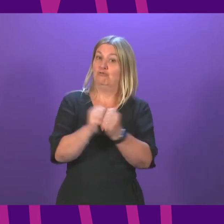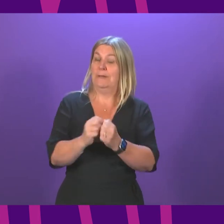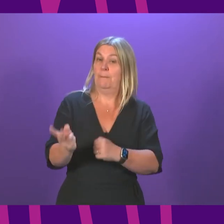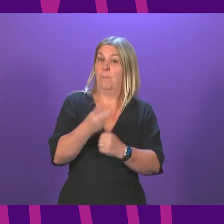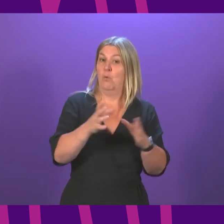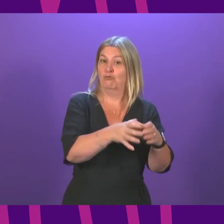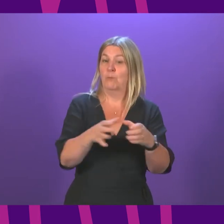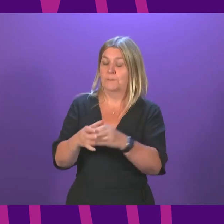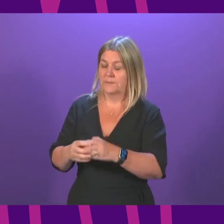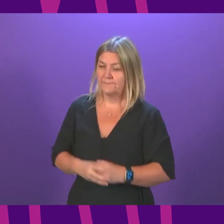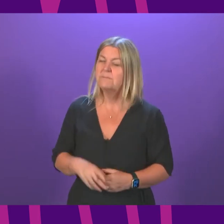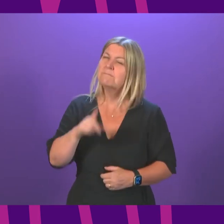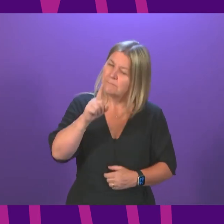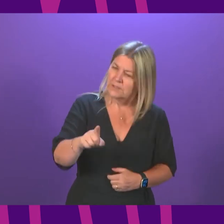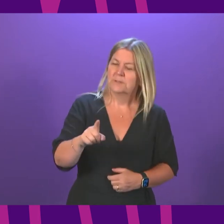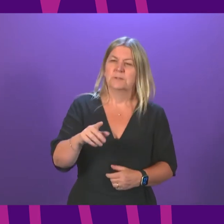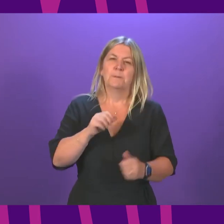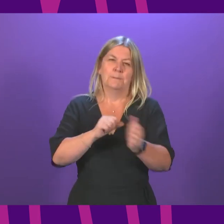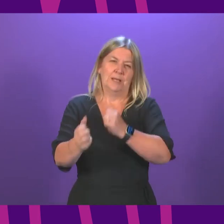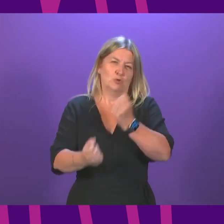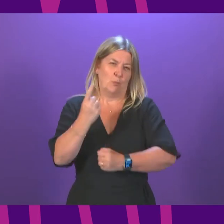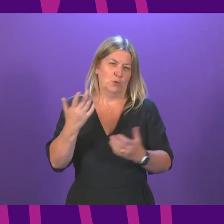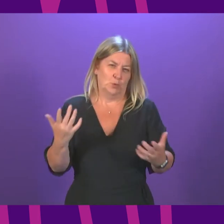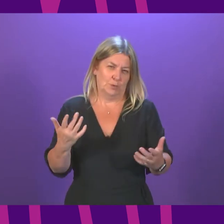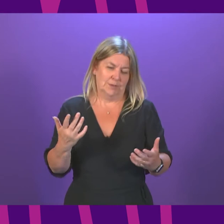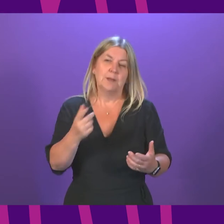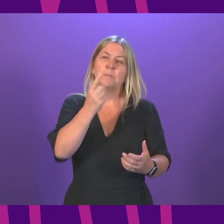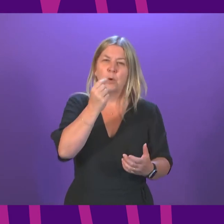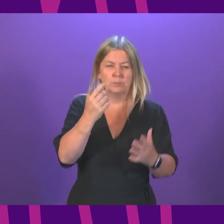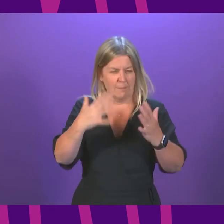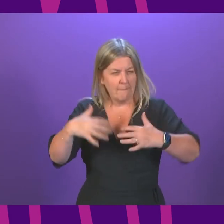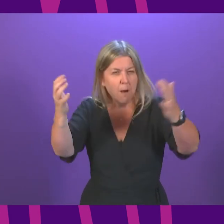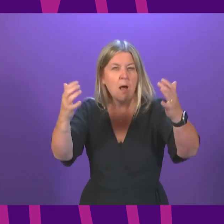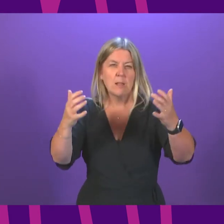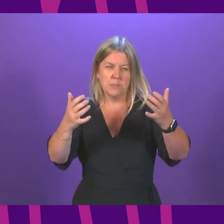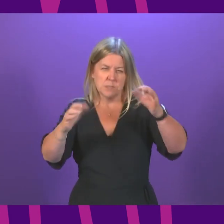I want to ensure that Parliament has the best possible opportunity for scrutiny. The Government